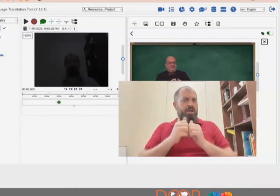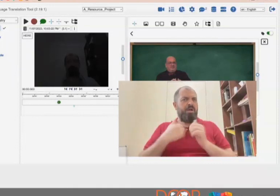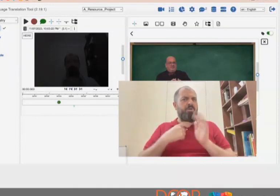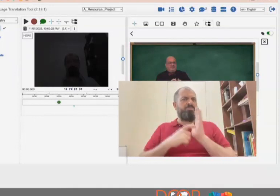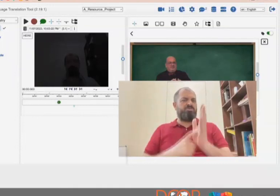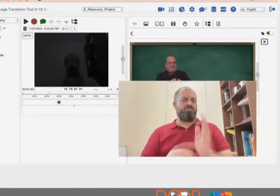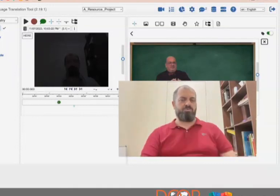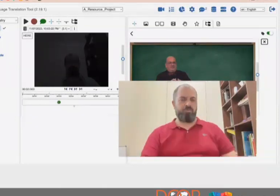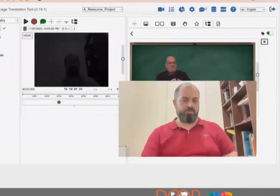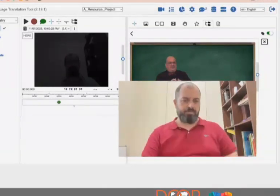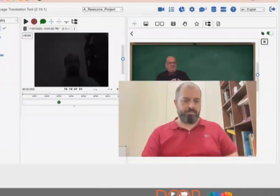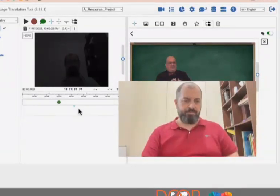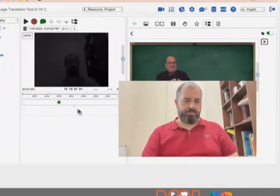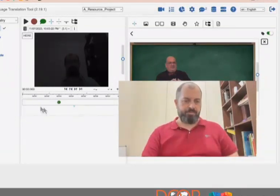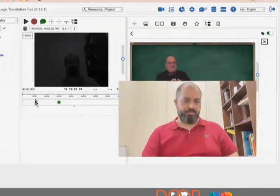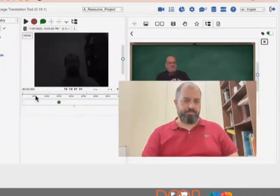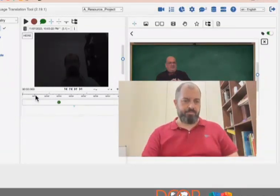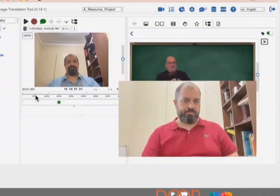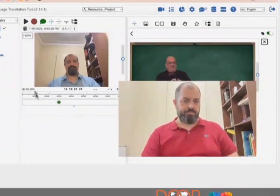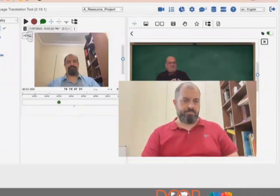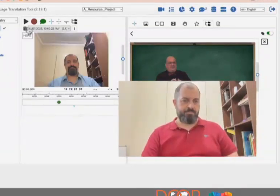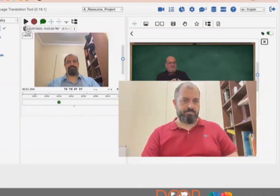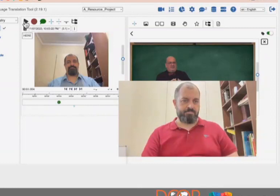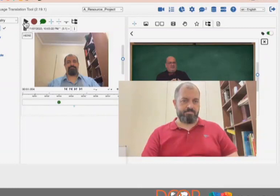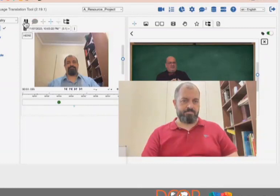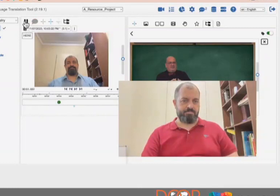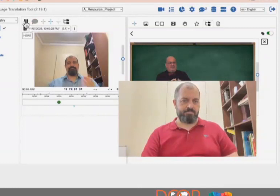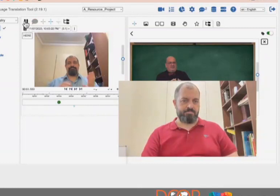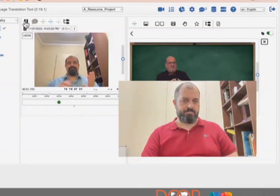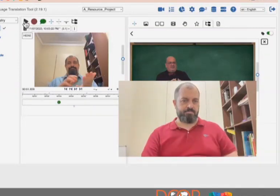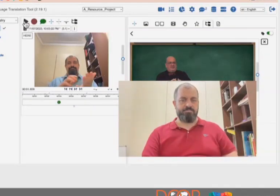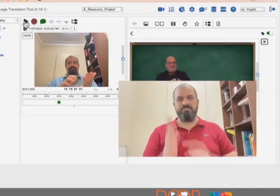And I'm going to show you briefly how they can do that.